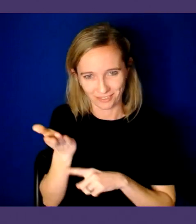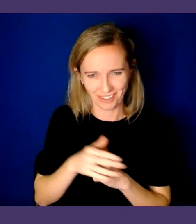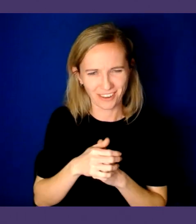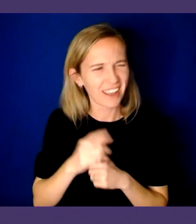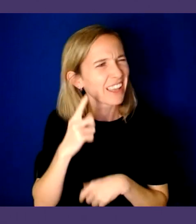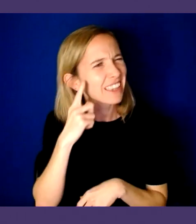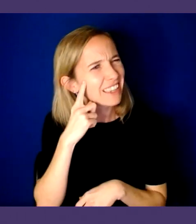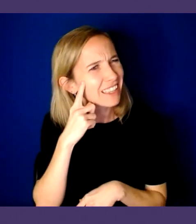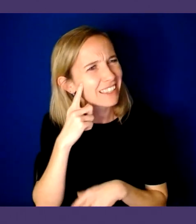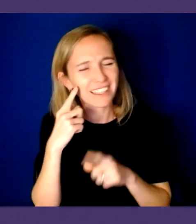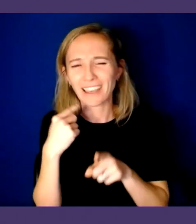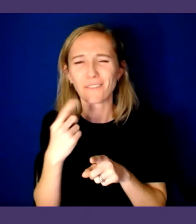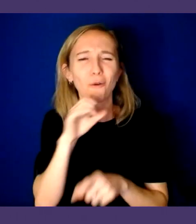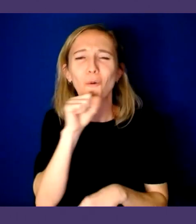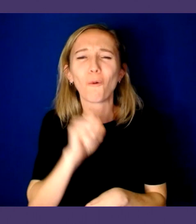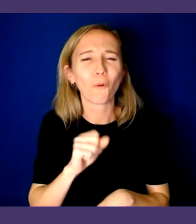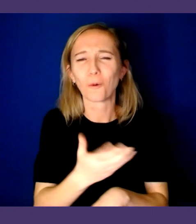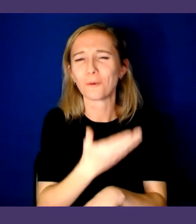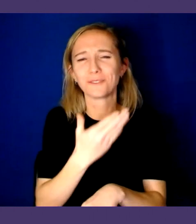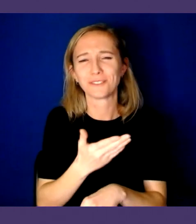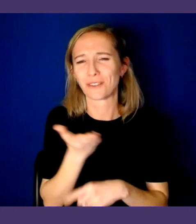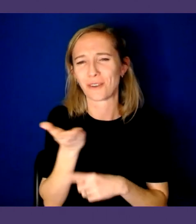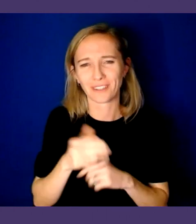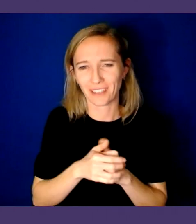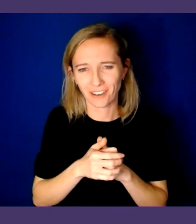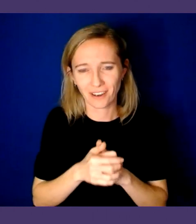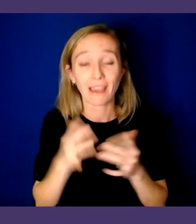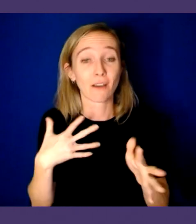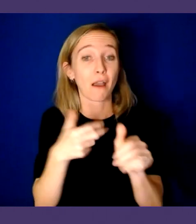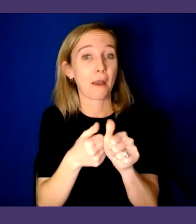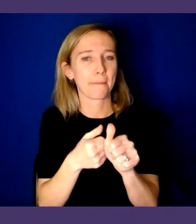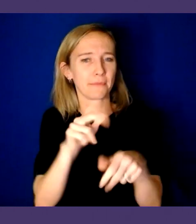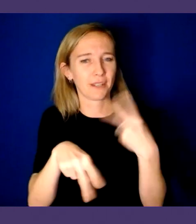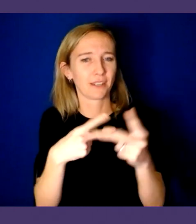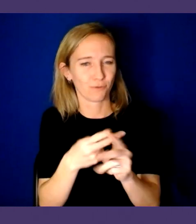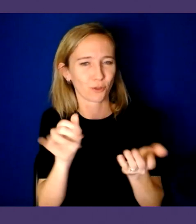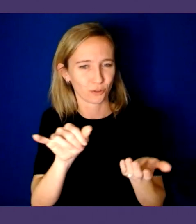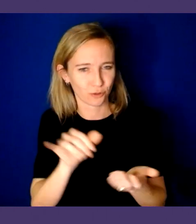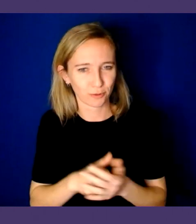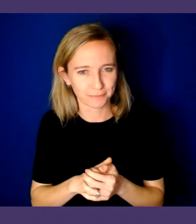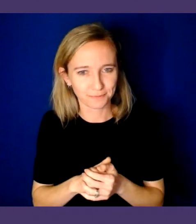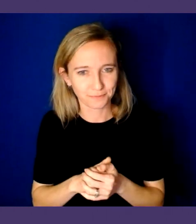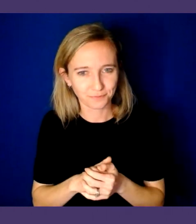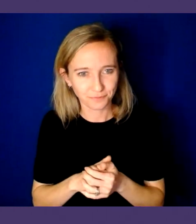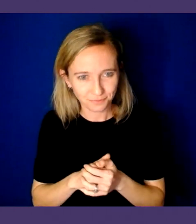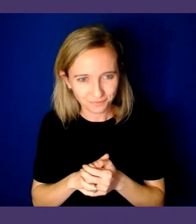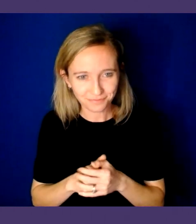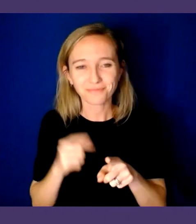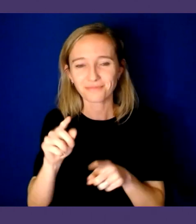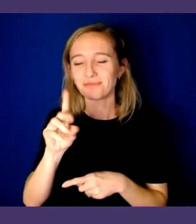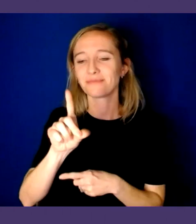and an updated version. David McDonald, who is a participant in the working group,